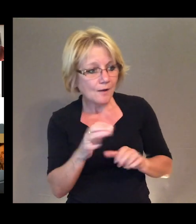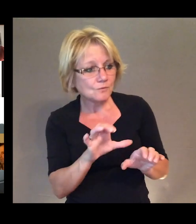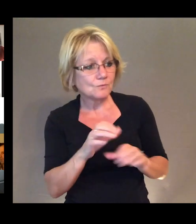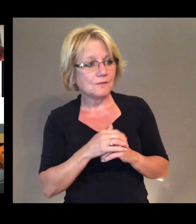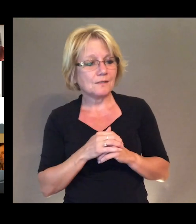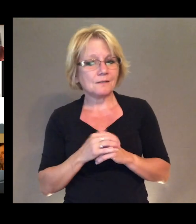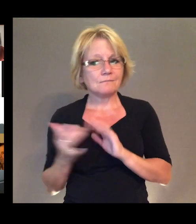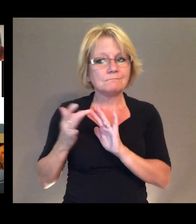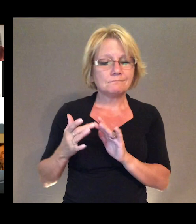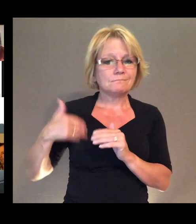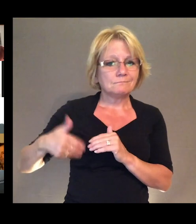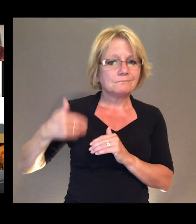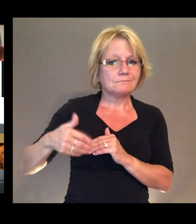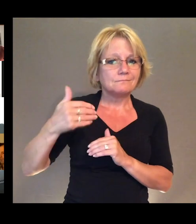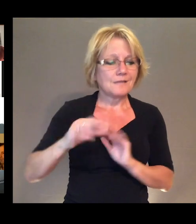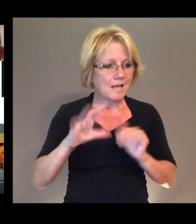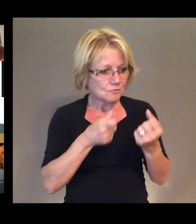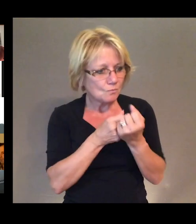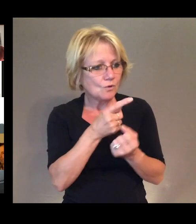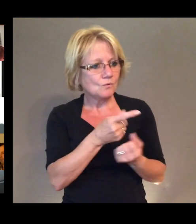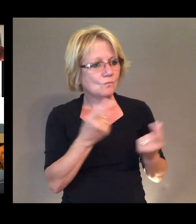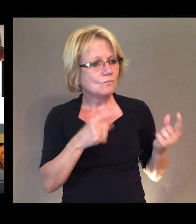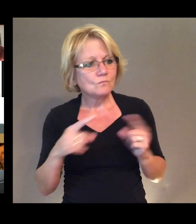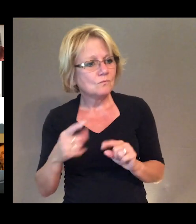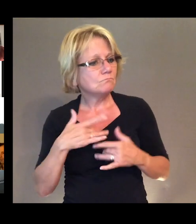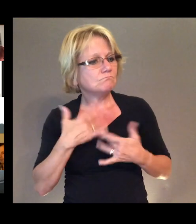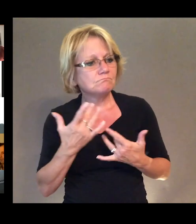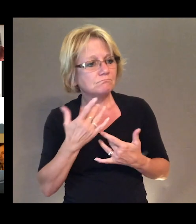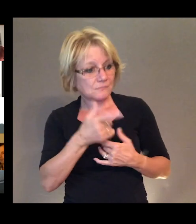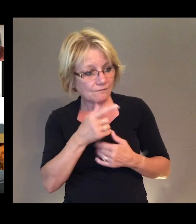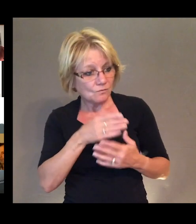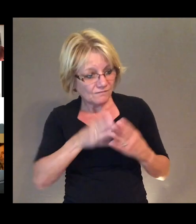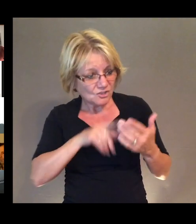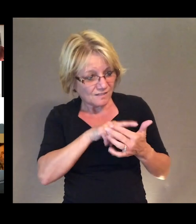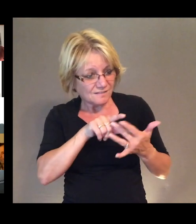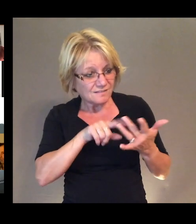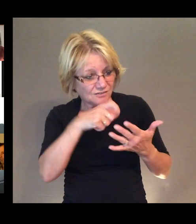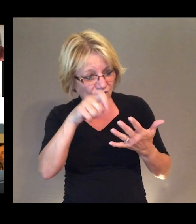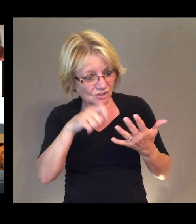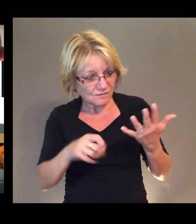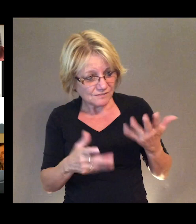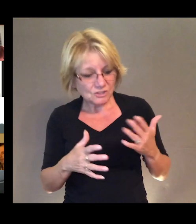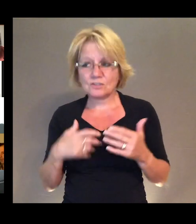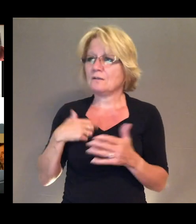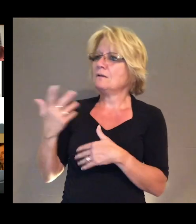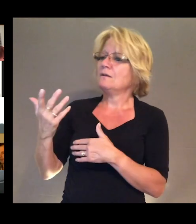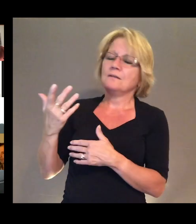What's going on? What can I do to support you? Where are you at? Have you done this? Have you done that? And so I just want to say that to all of you that